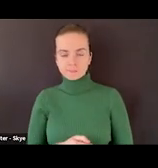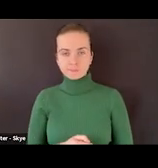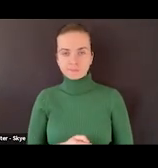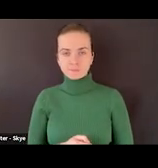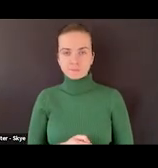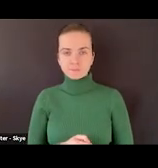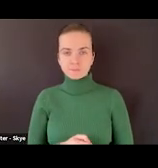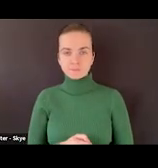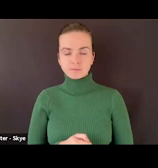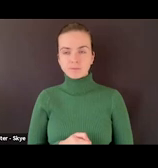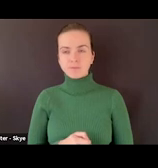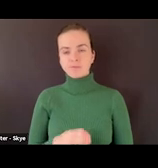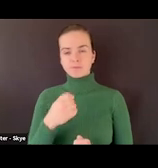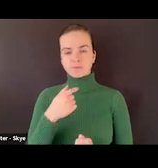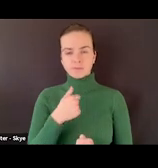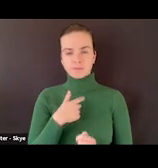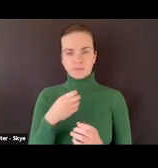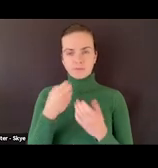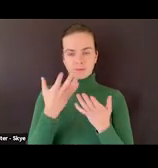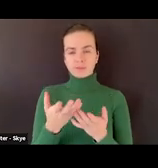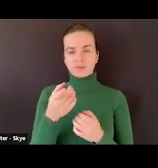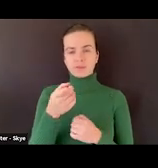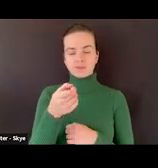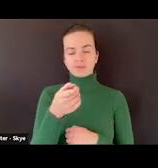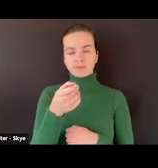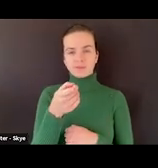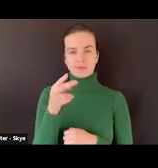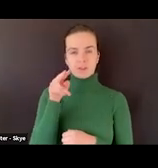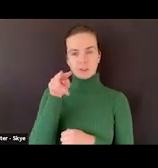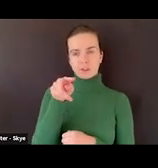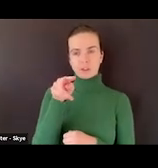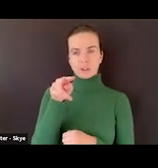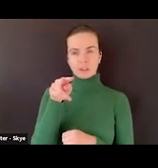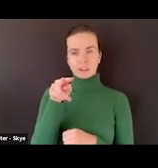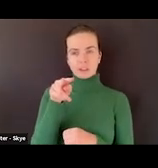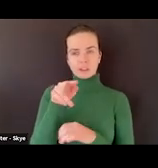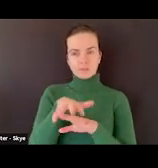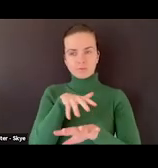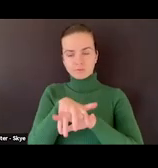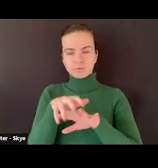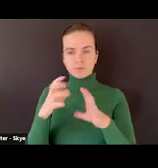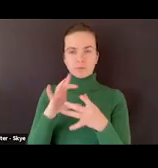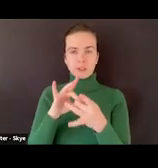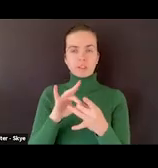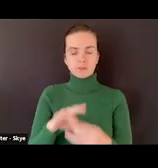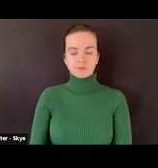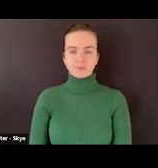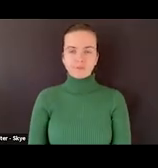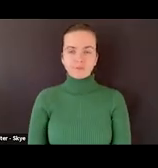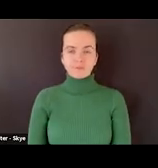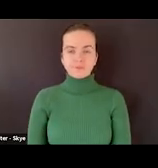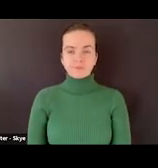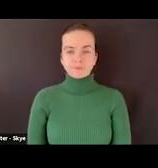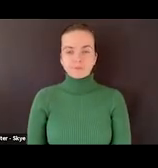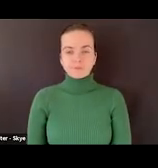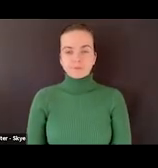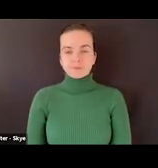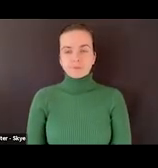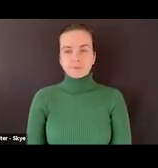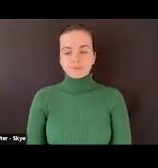And I just want to give you all a moment to see the participants in their tribal affiliation.